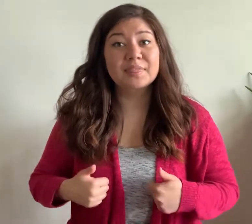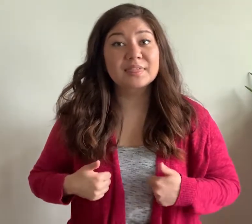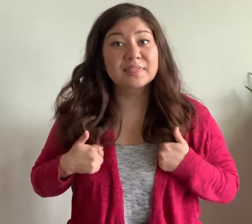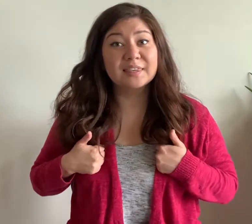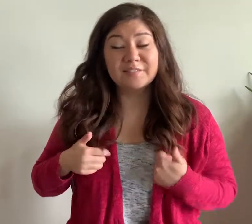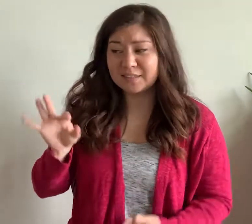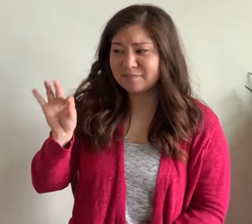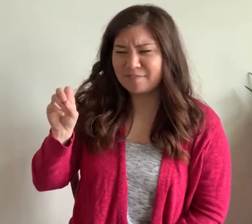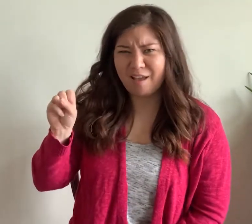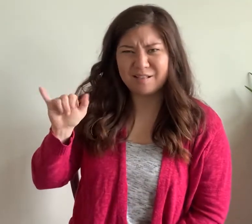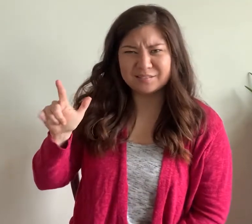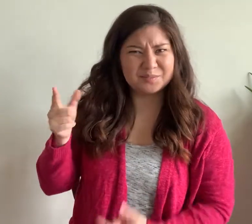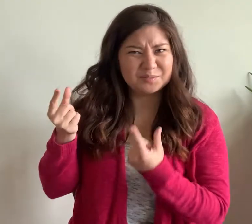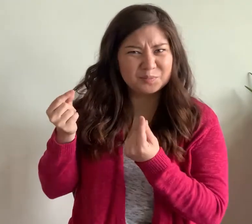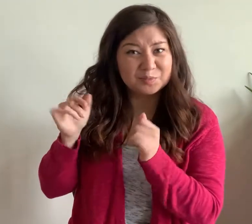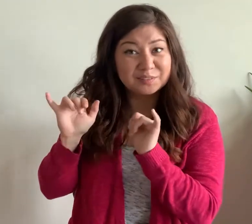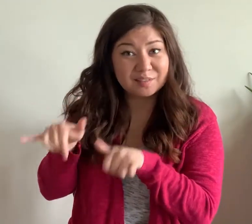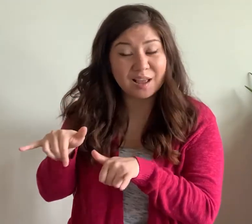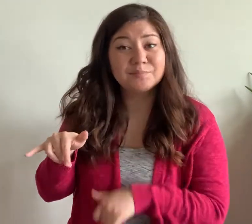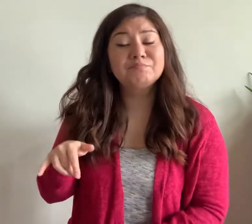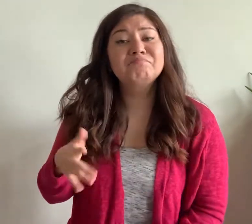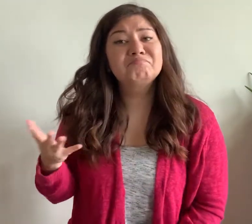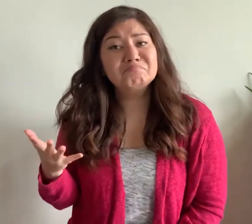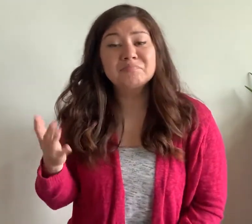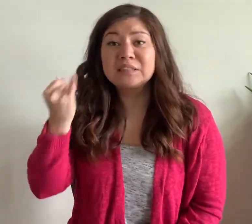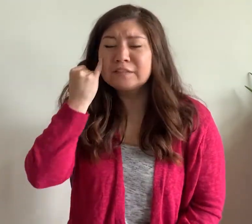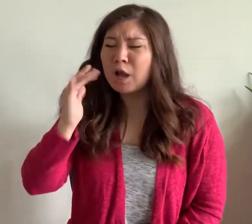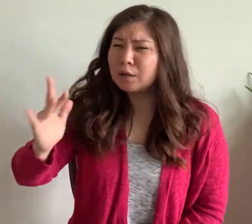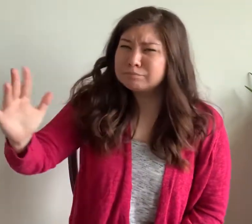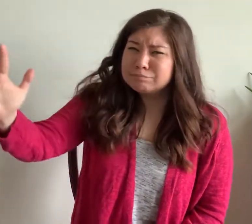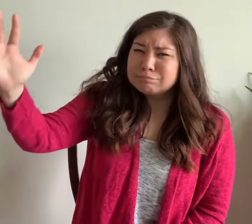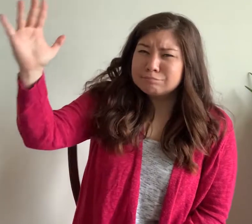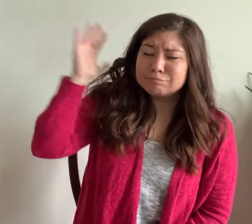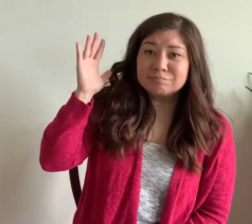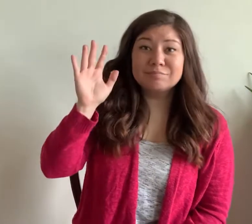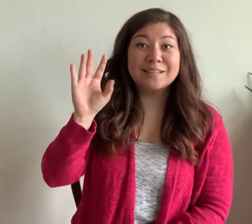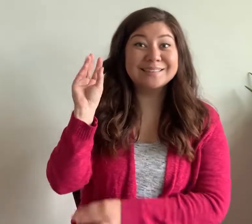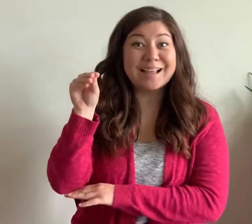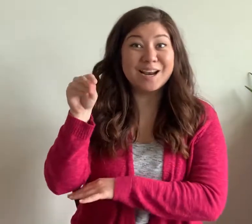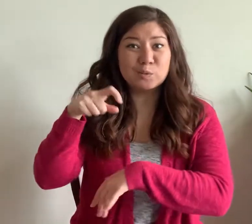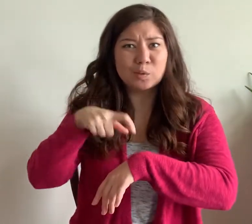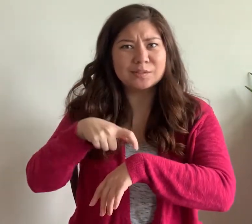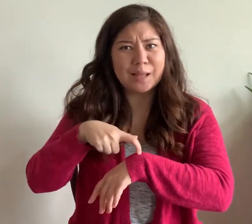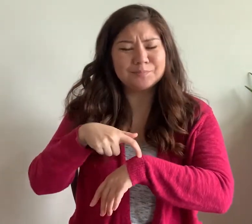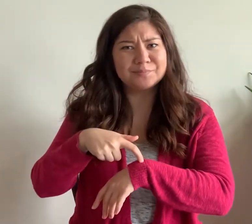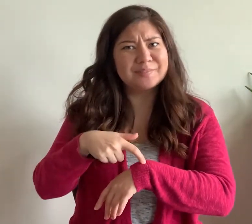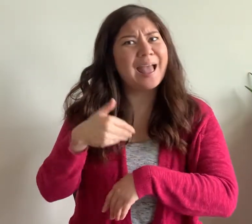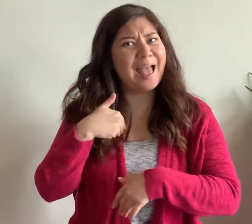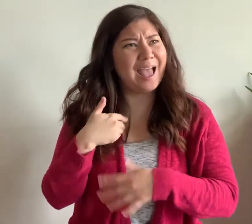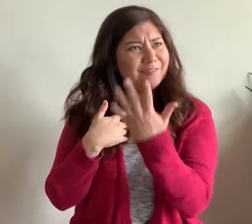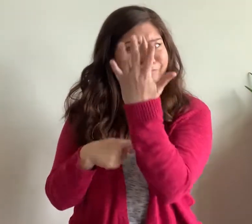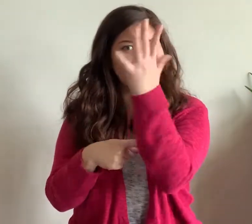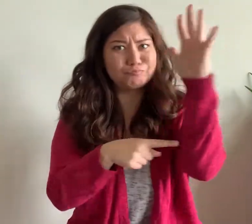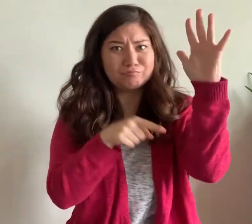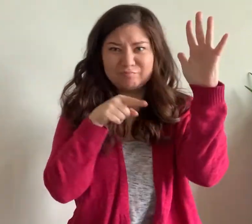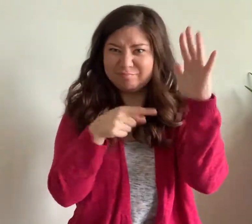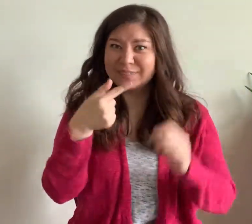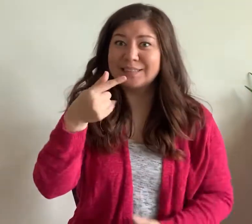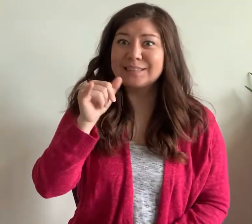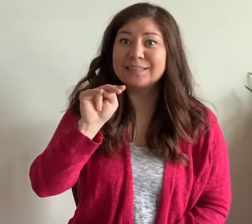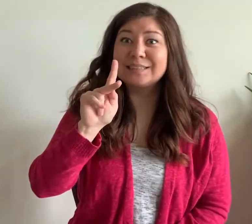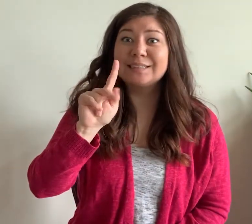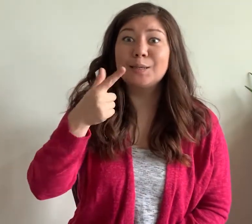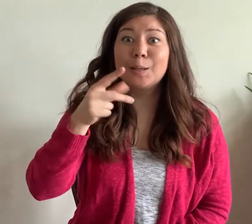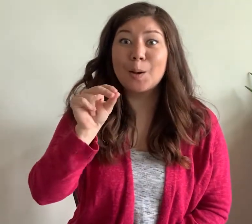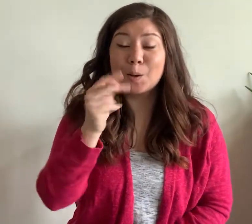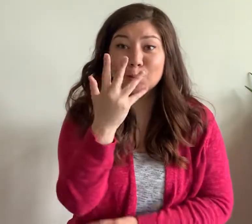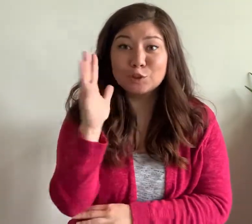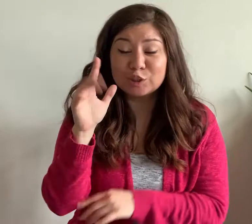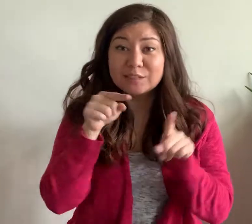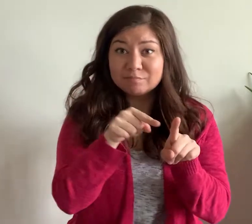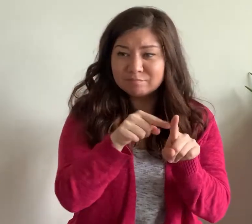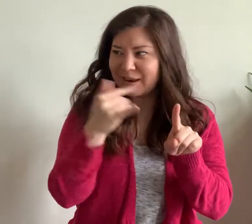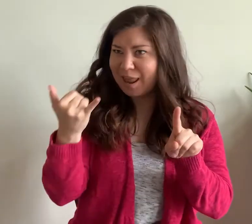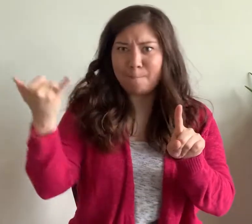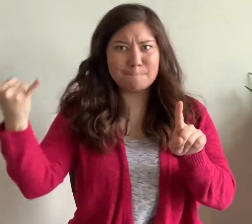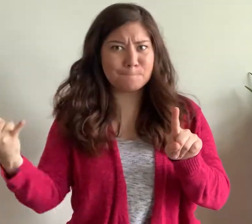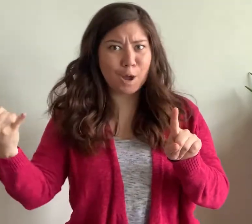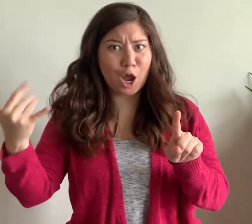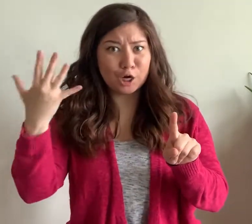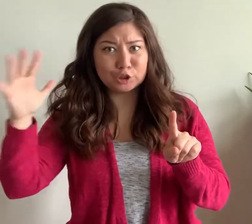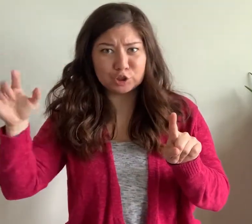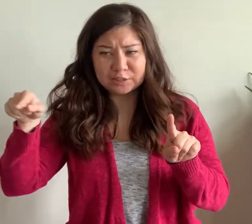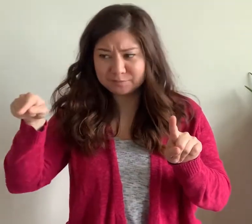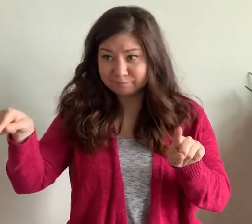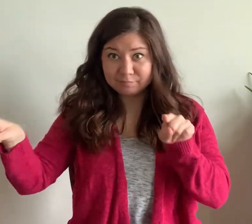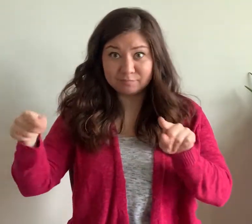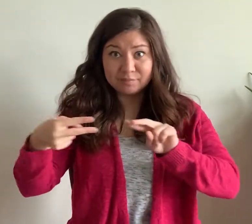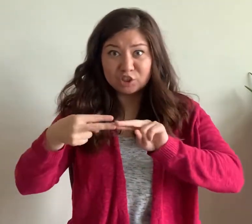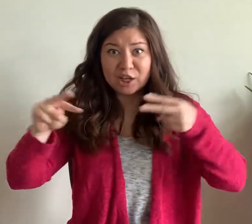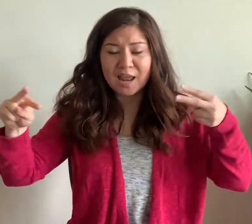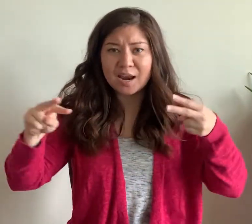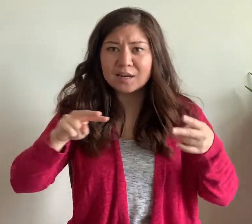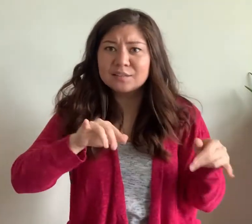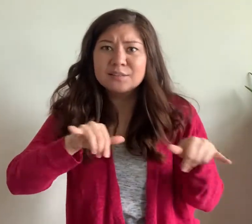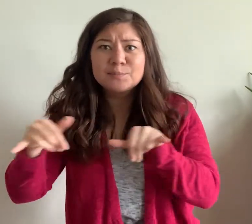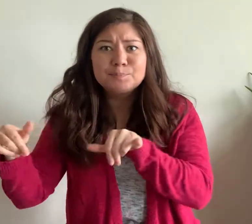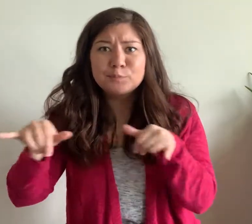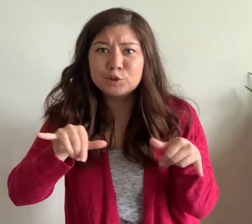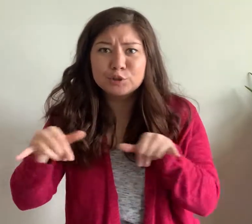A living fossil is an organism who still genetically resembles something